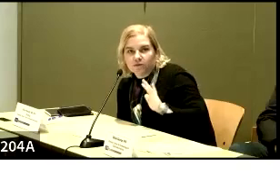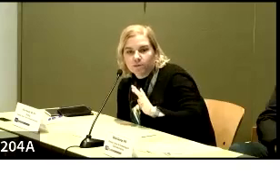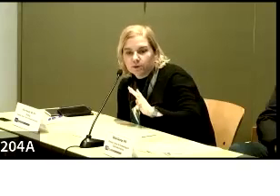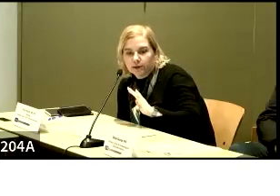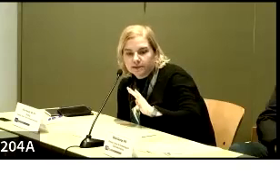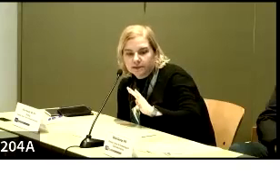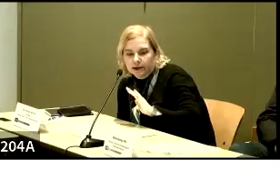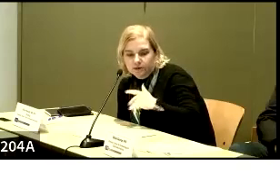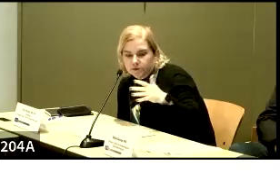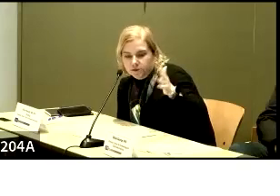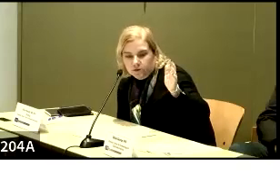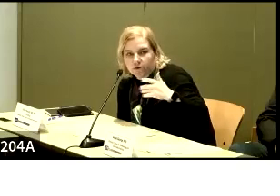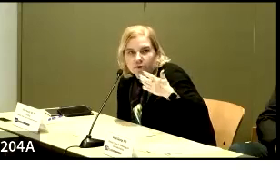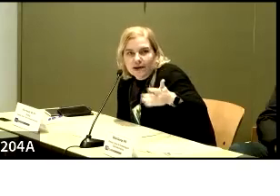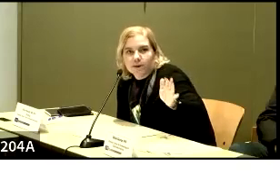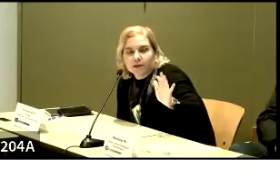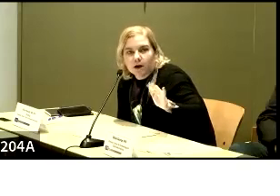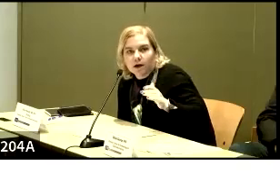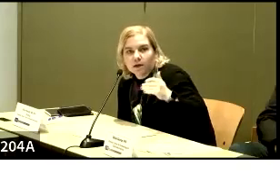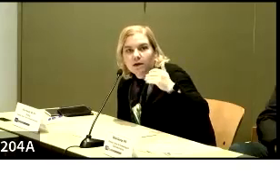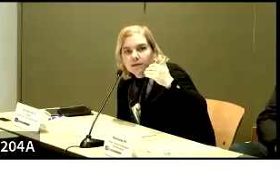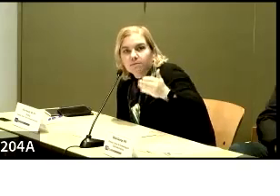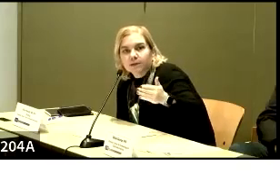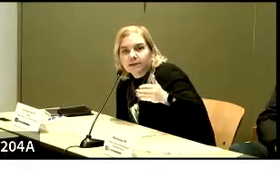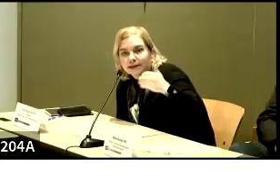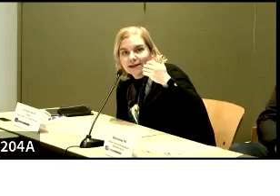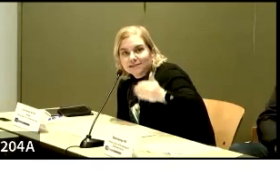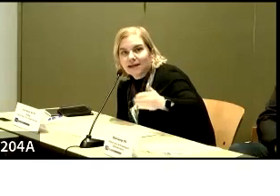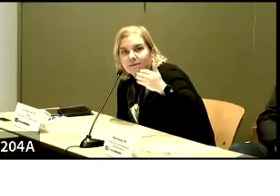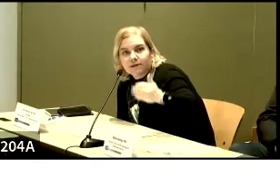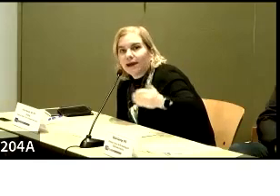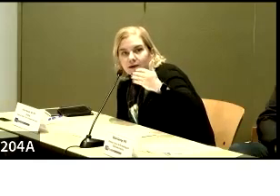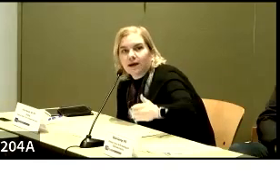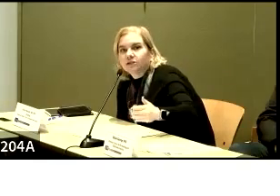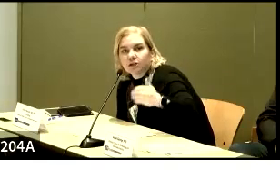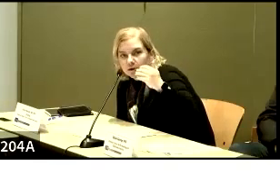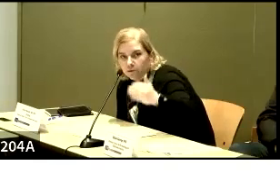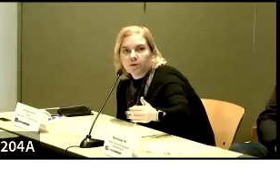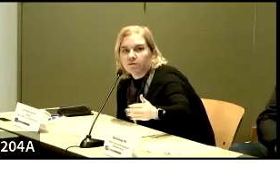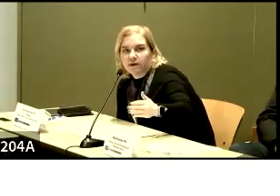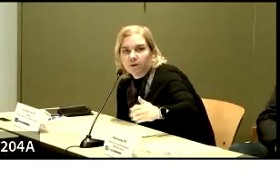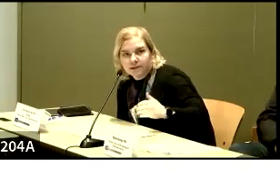for opioid use disorder for anybody to call the ability to get same-day connection to buprenorphine, right?